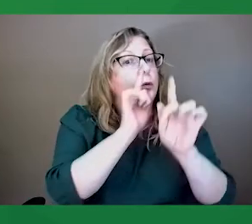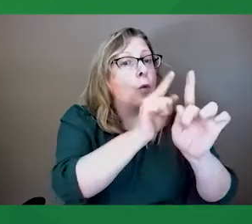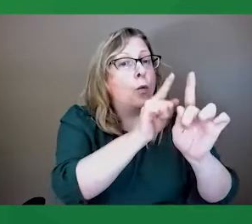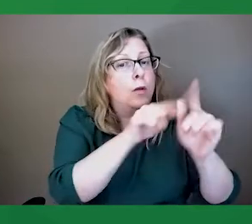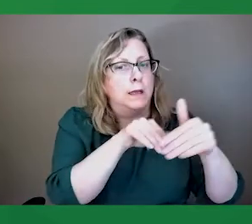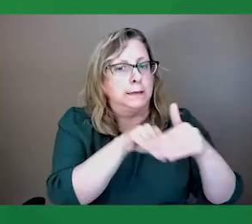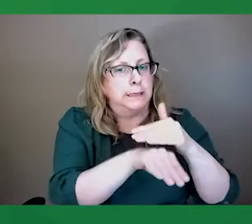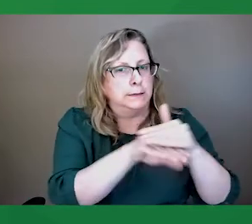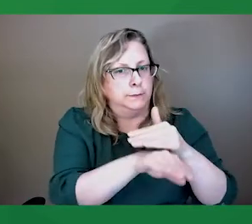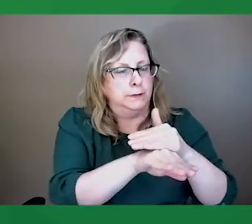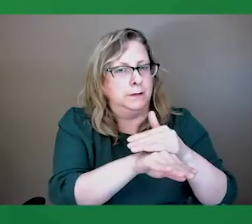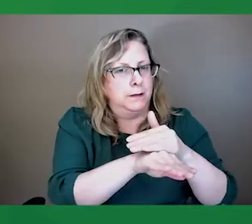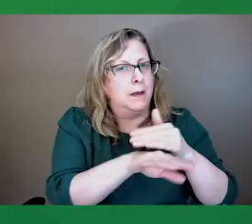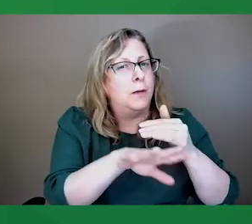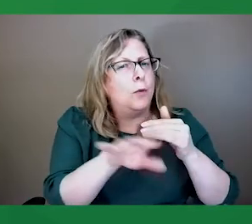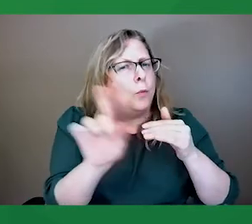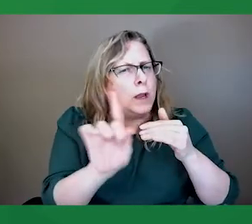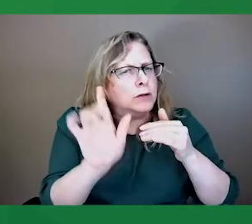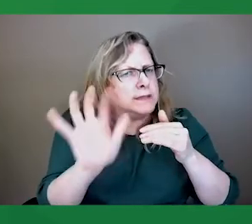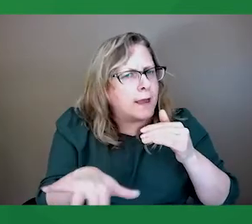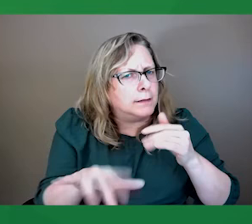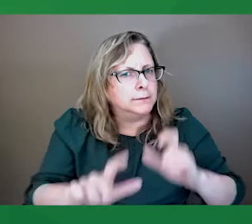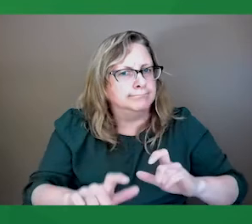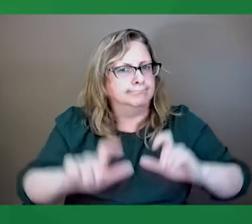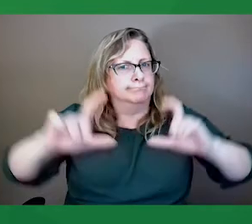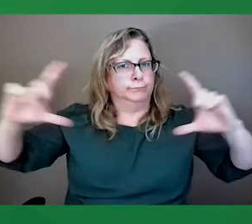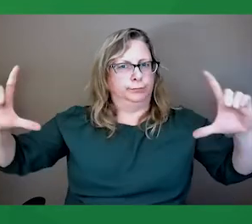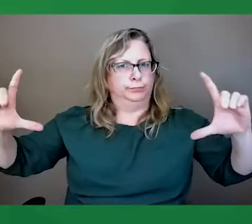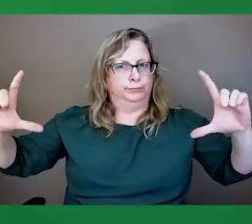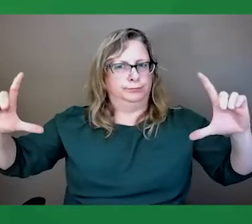at the very edge of this chart, the star bust chart.